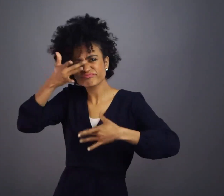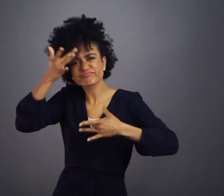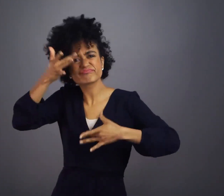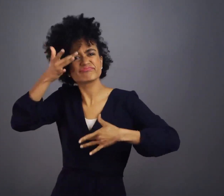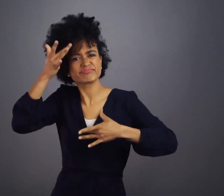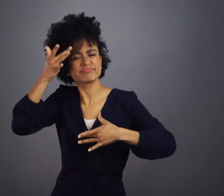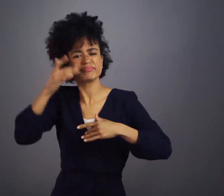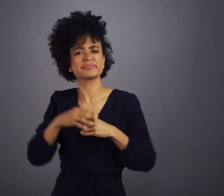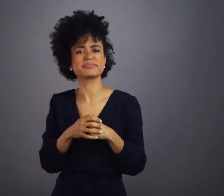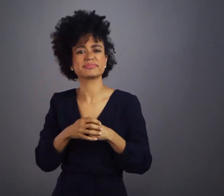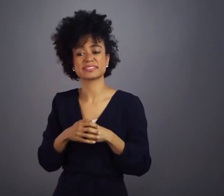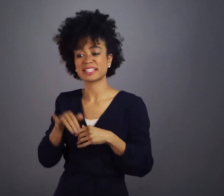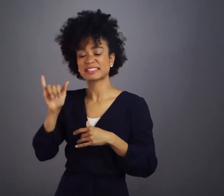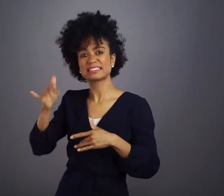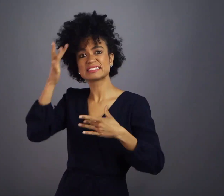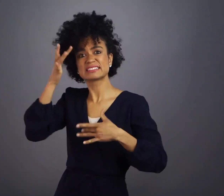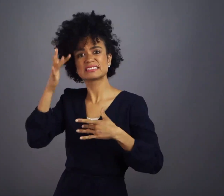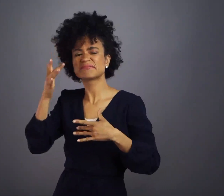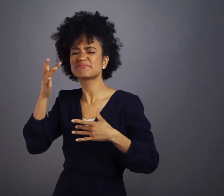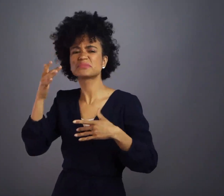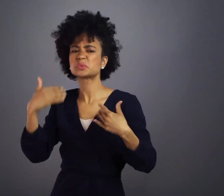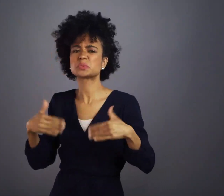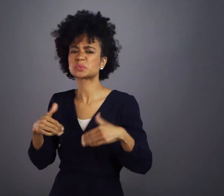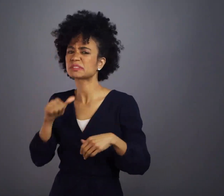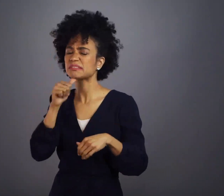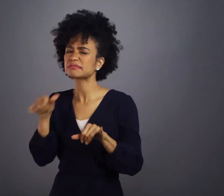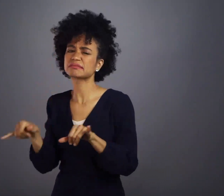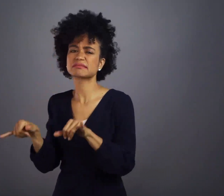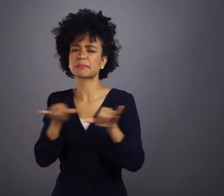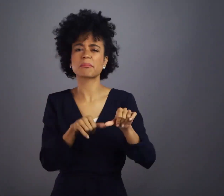in a way no other human sickness can.